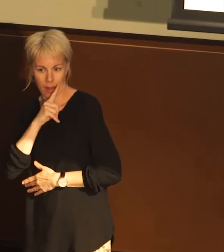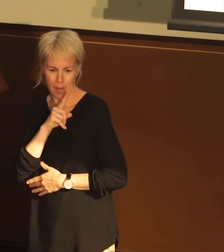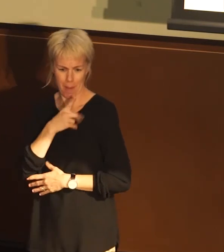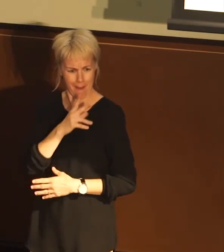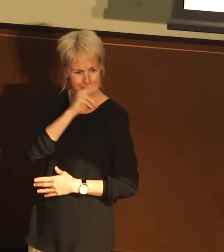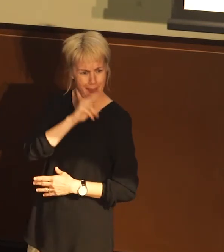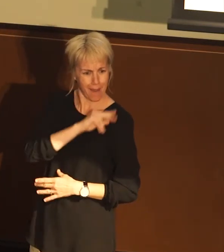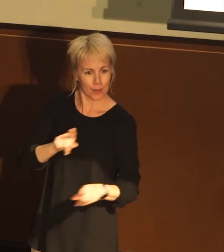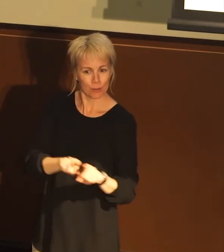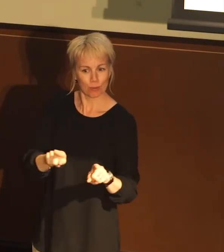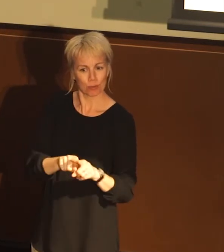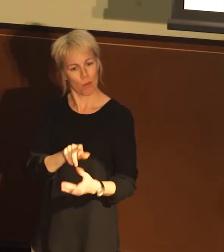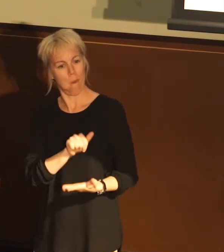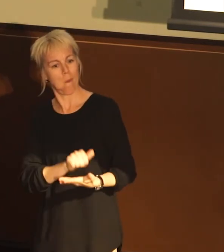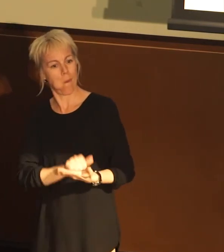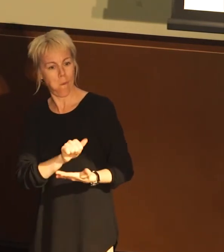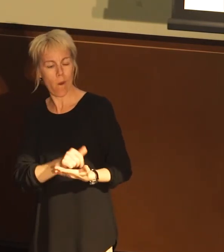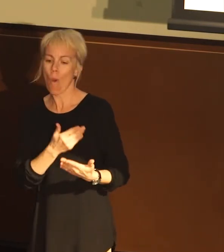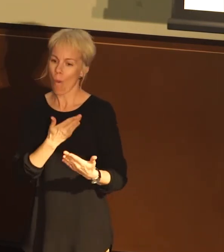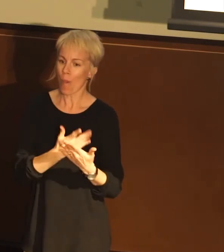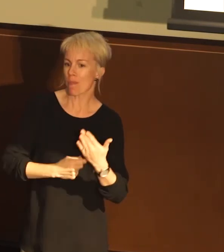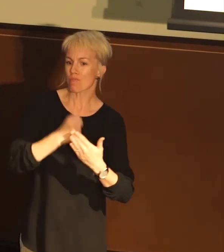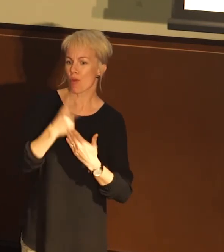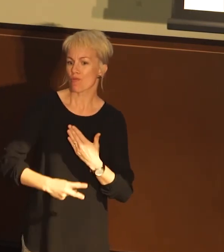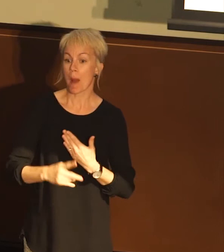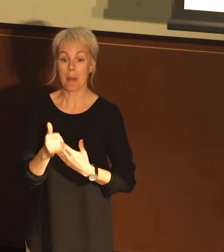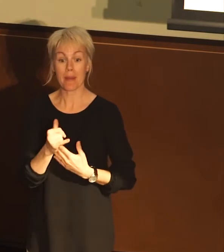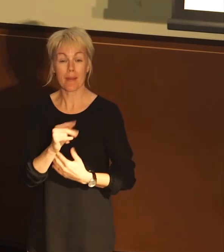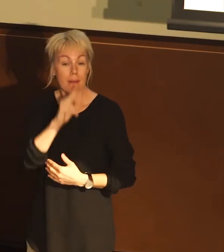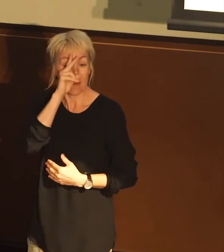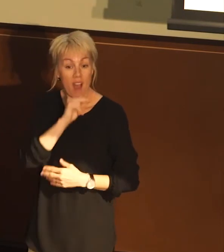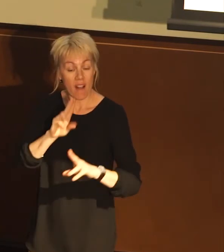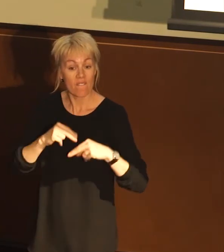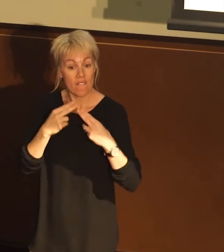take advantage of it as well with a young family. Before they go to school to be able to travel around Australia,